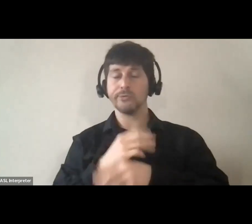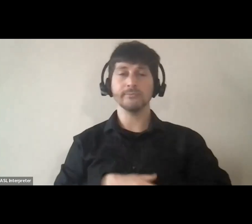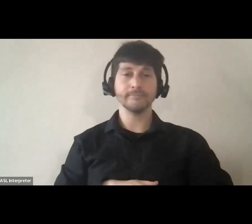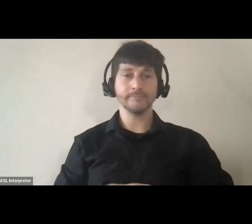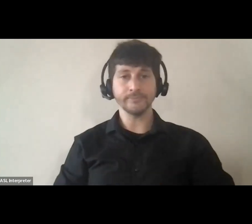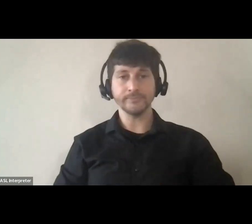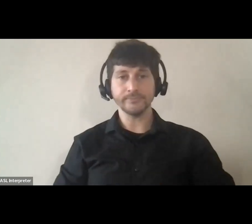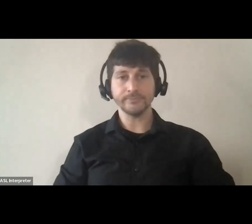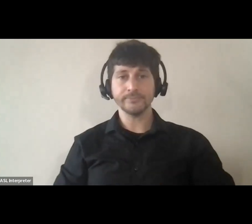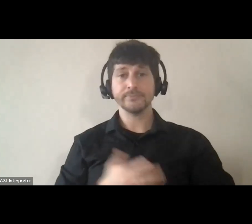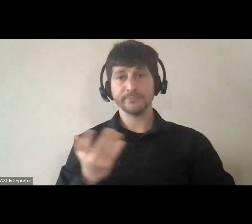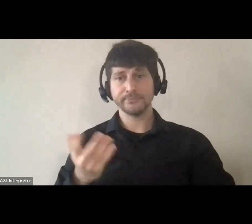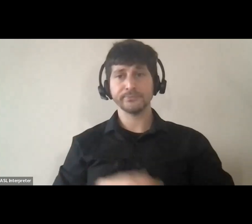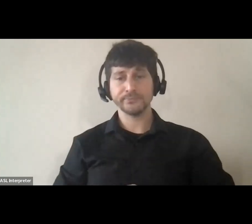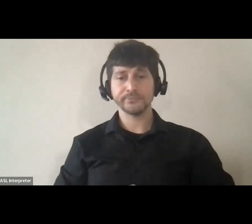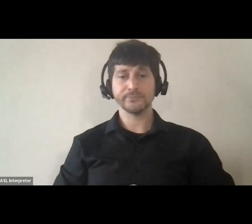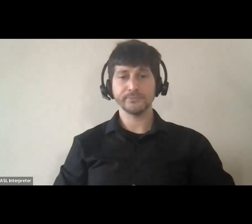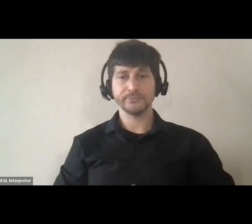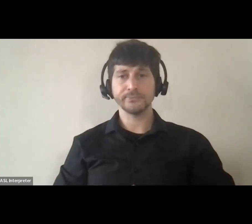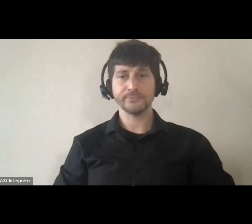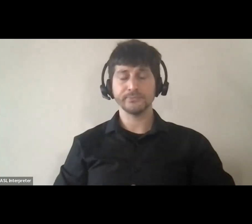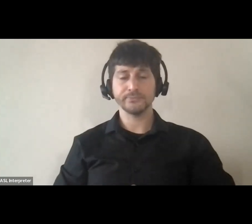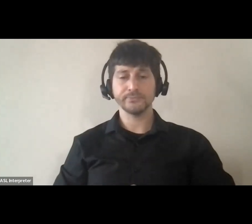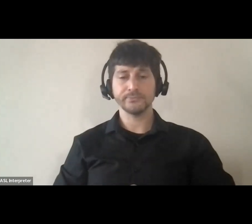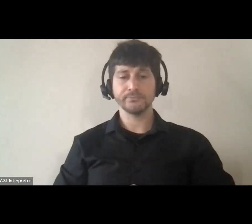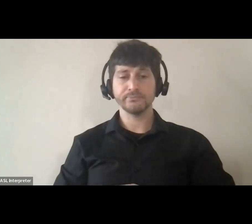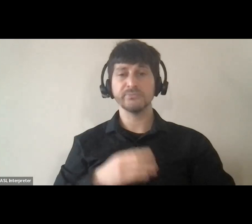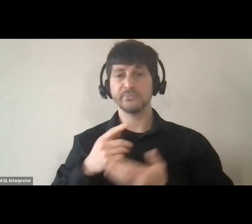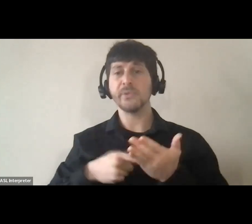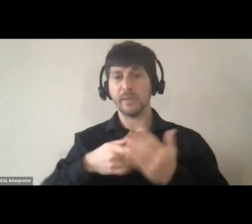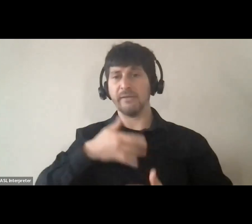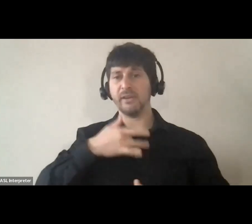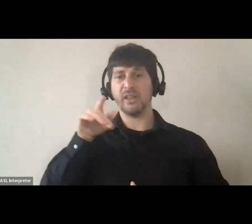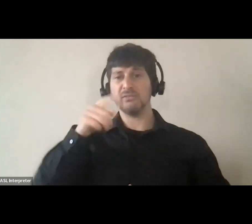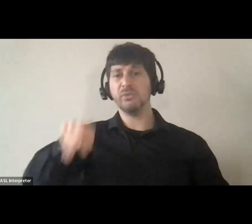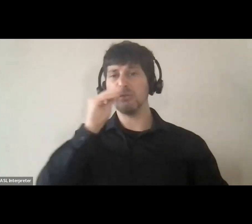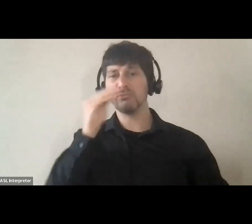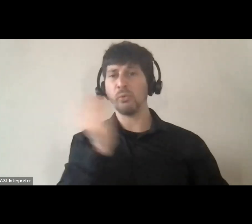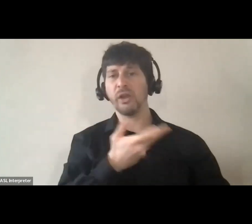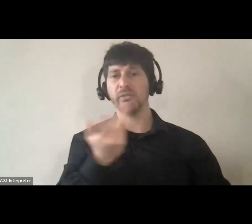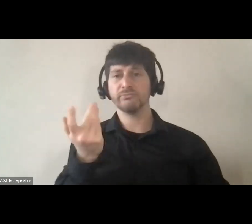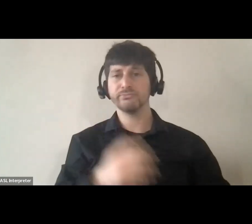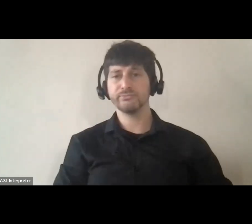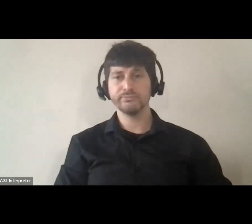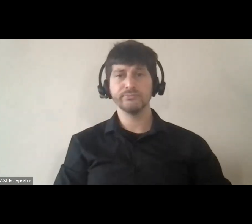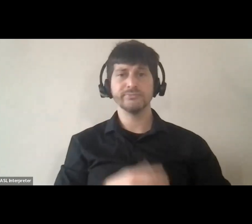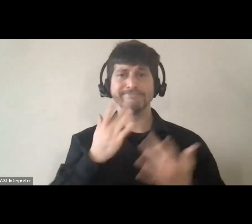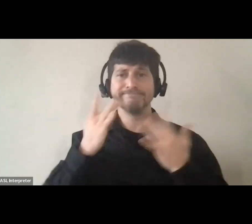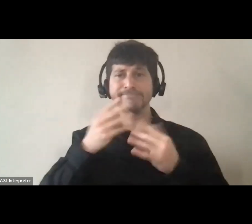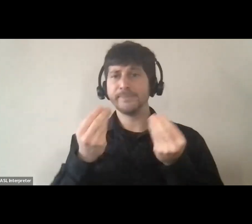We are often not seeing or seen through the lens of cultural expectations that do not fit realities all the time. We sometimes might think you don't care.